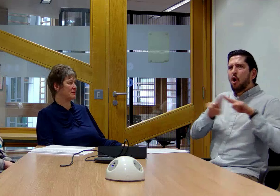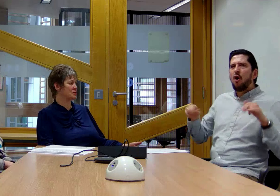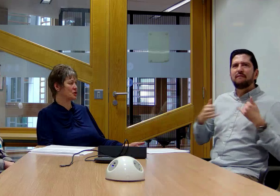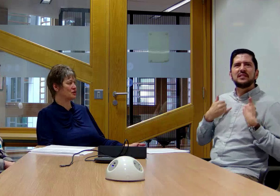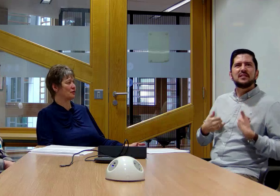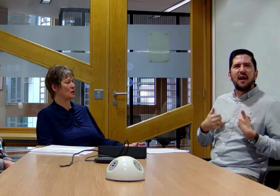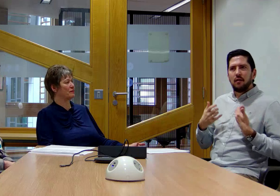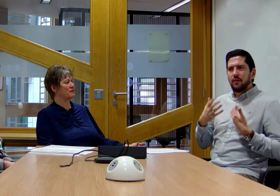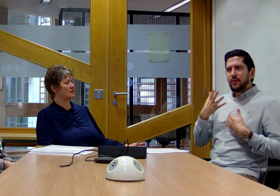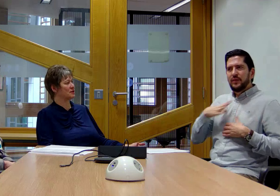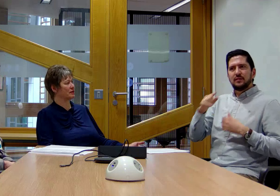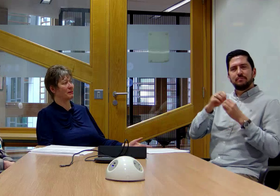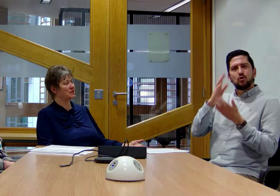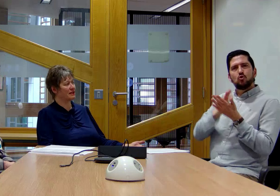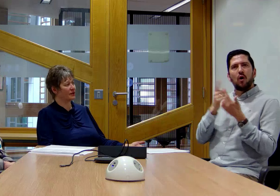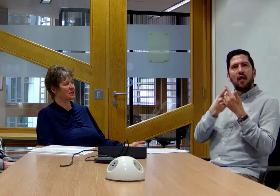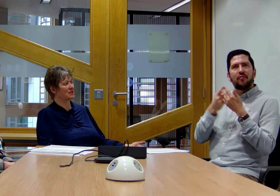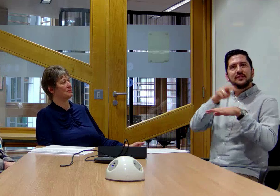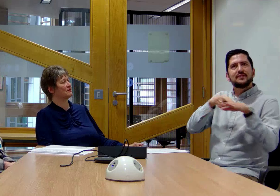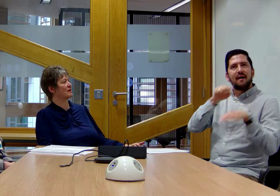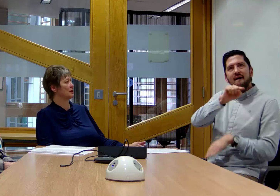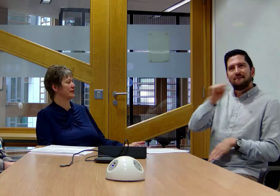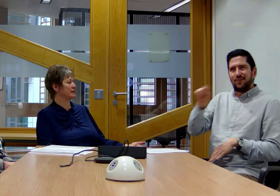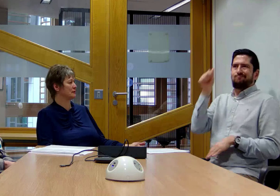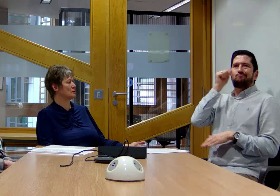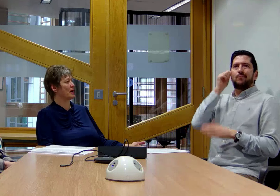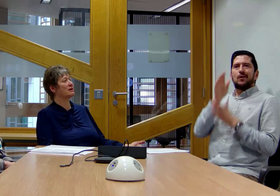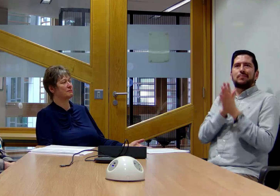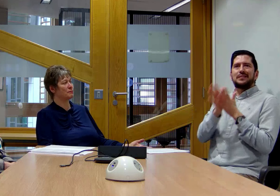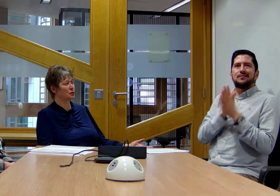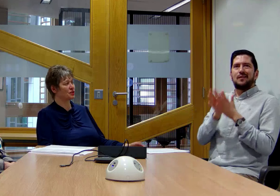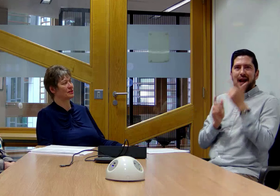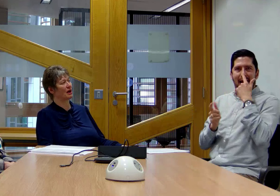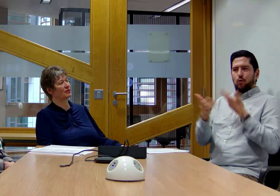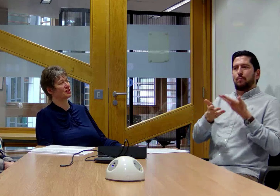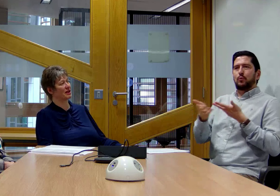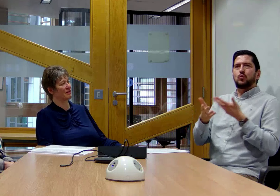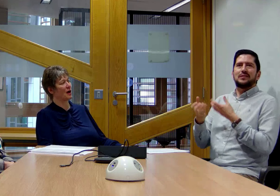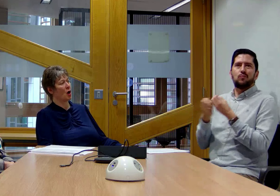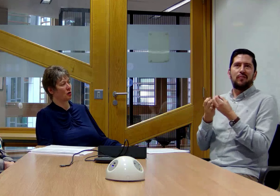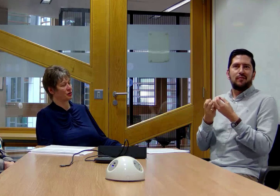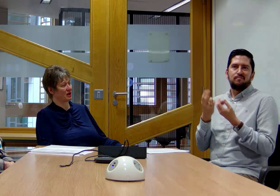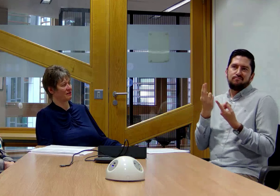one person in the organisation being in charge of all the BSL and say, for example, if I